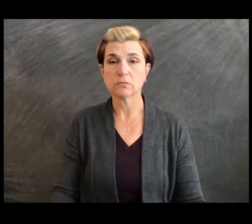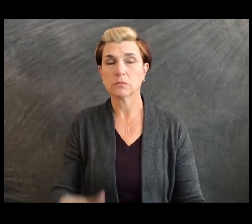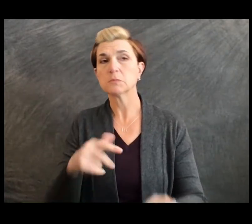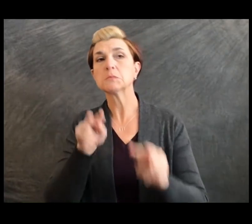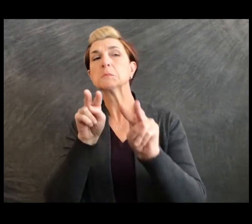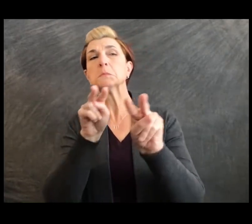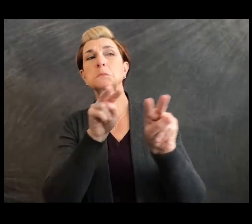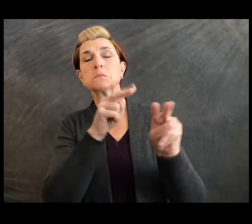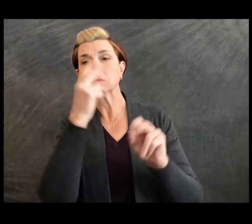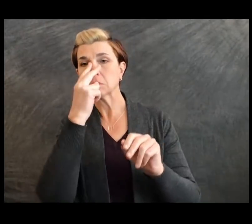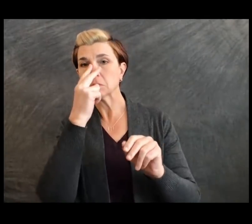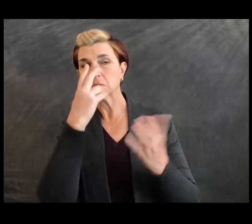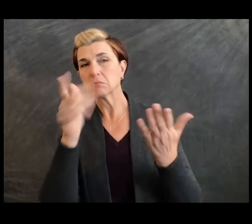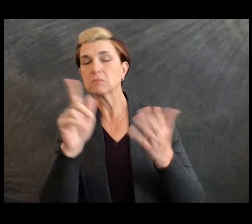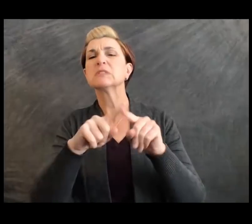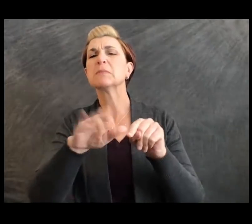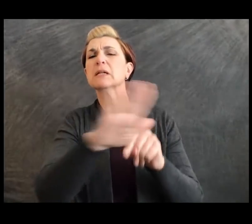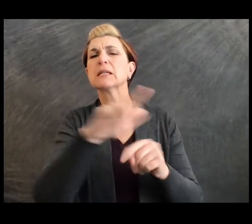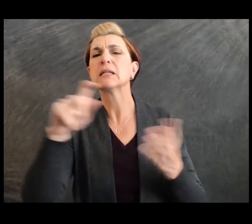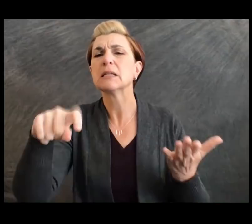their needs depending on what they are asking